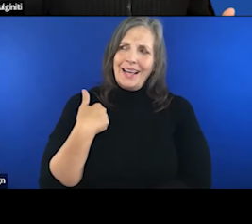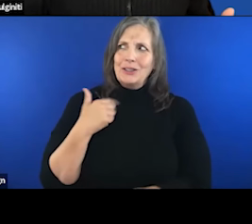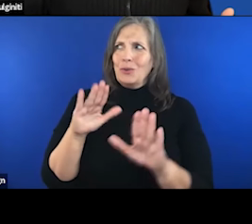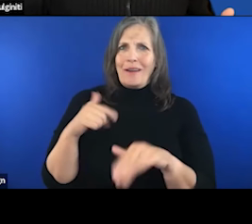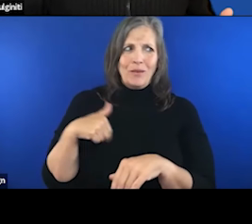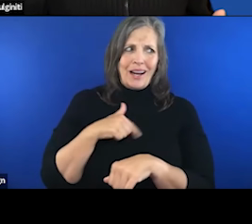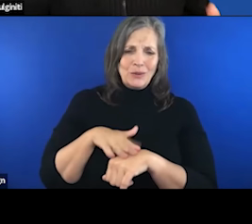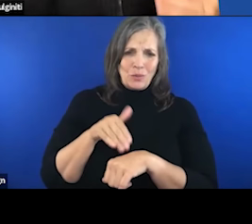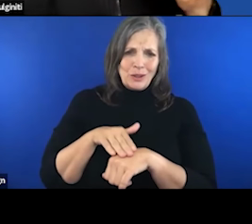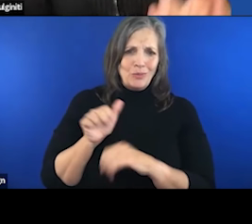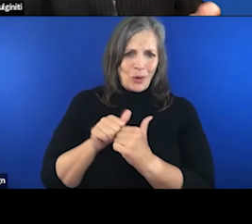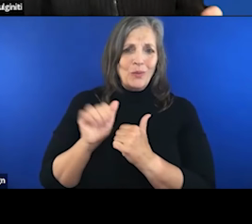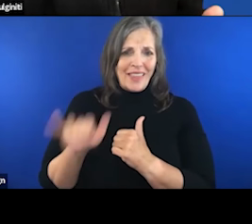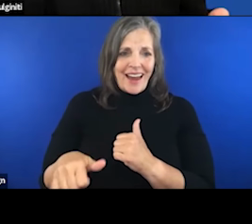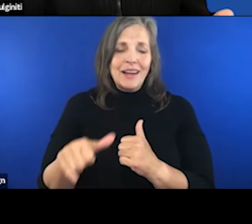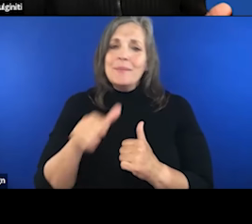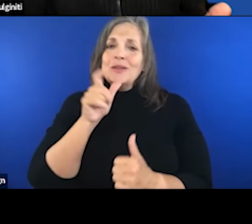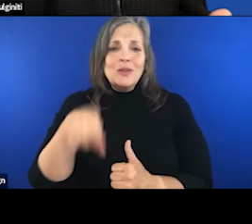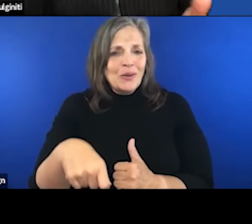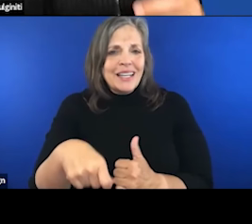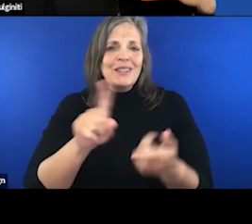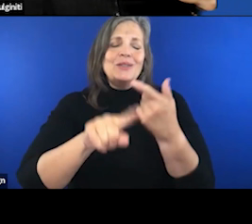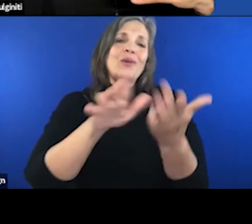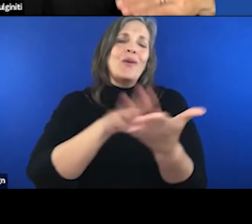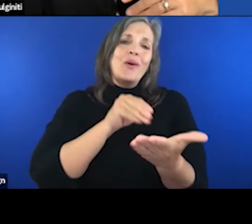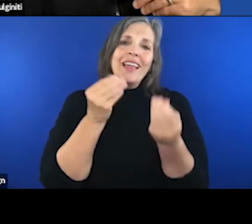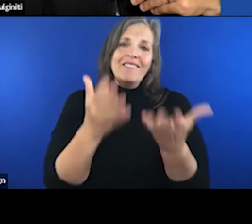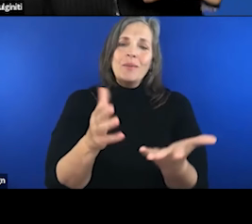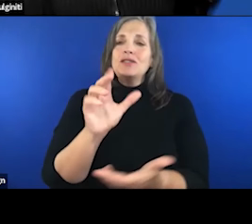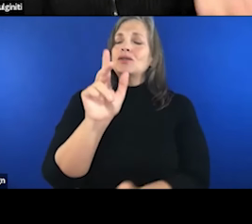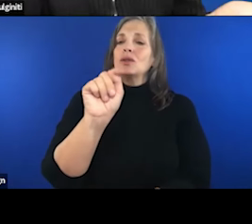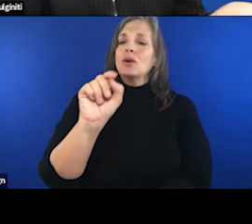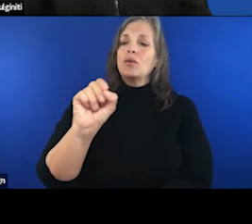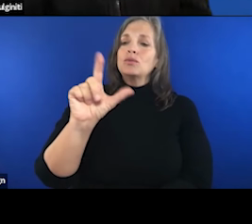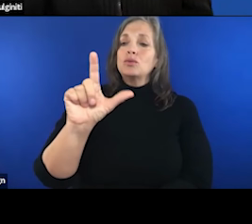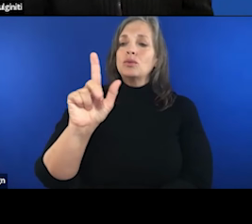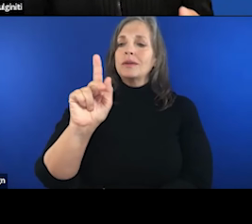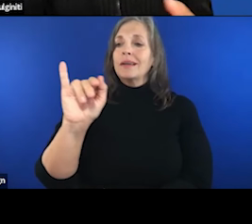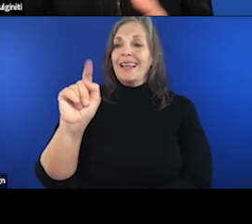learn the information and these toolkits and the the other pages that I'm about to show you